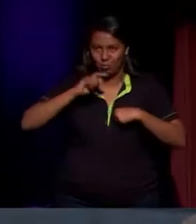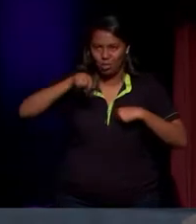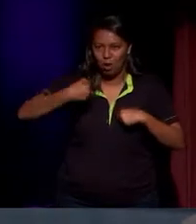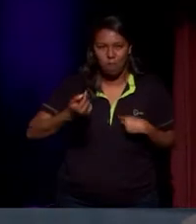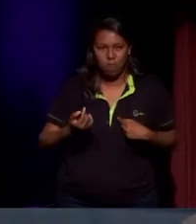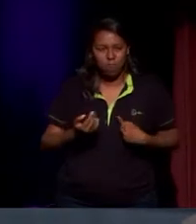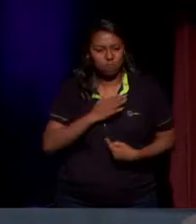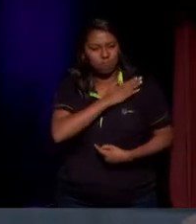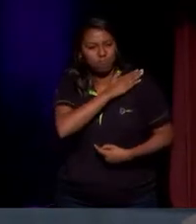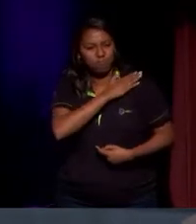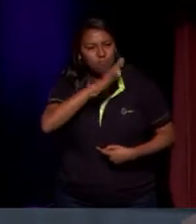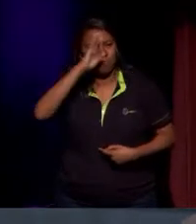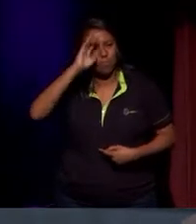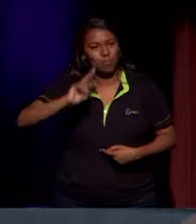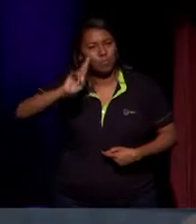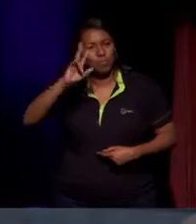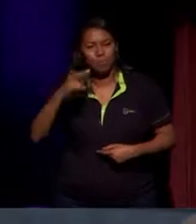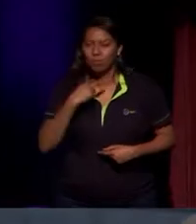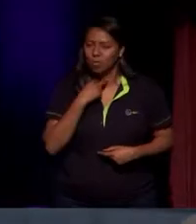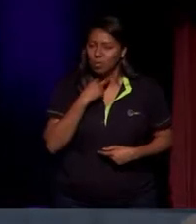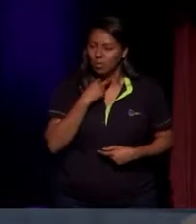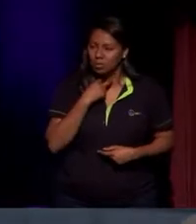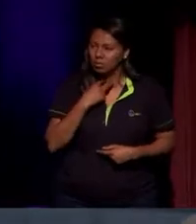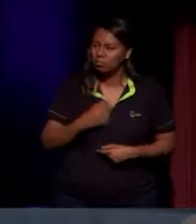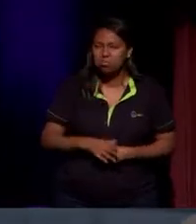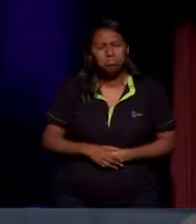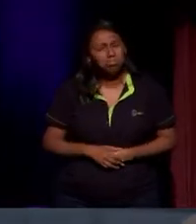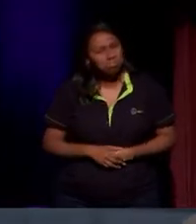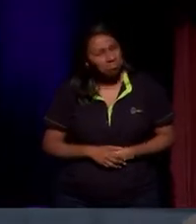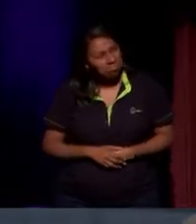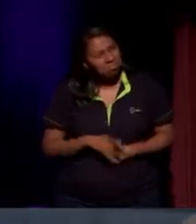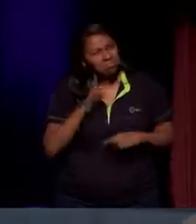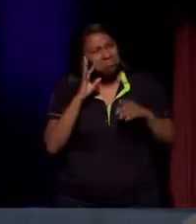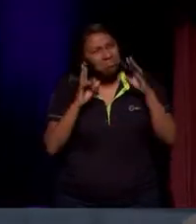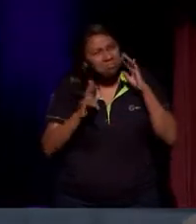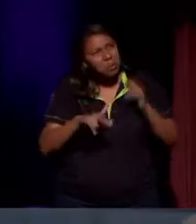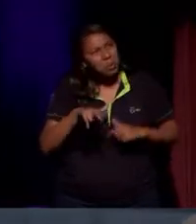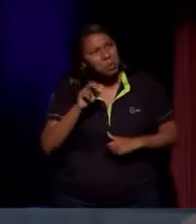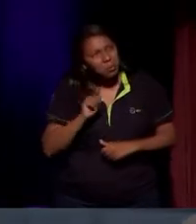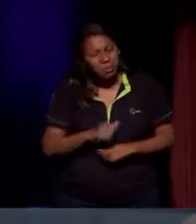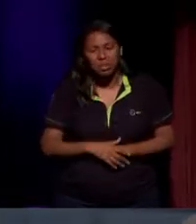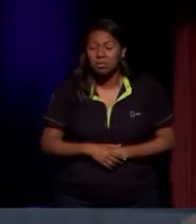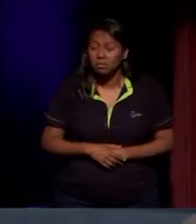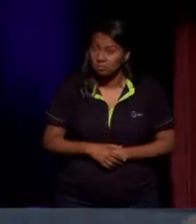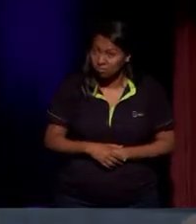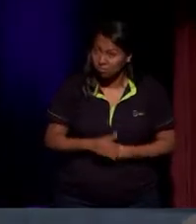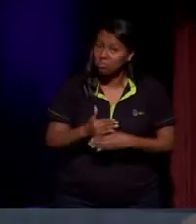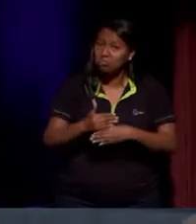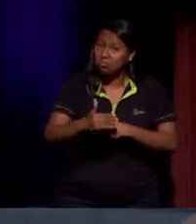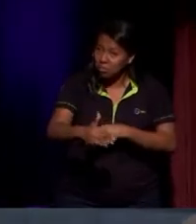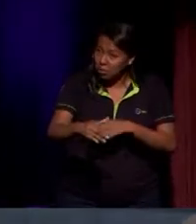Eduardo Mondlane says we never think about it, from now on, may be commanders.